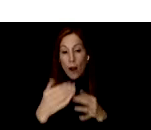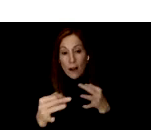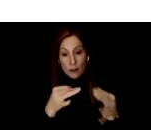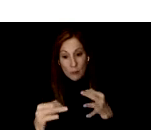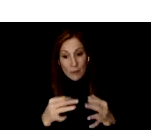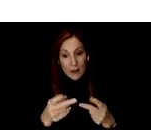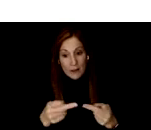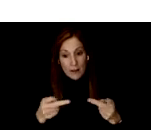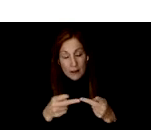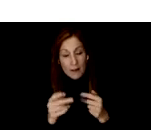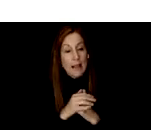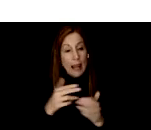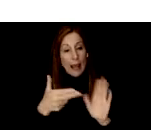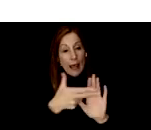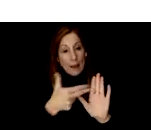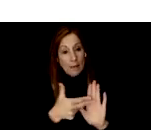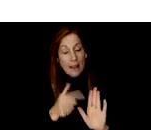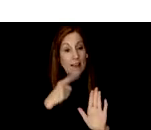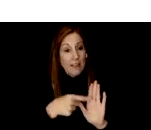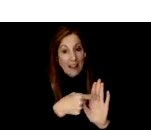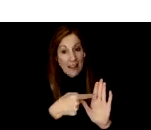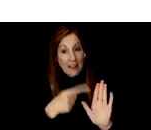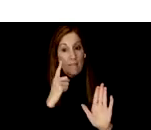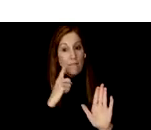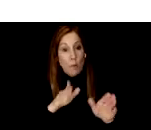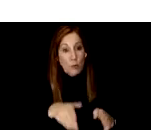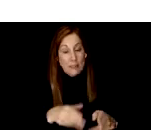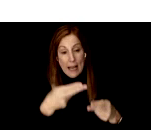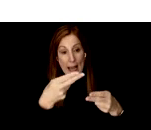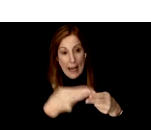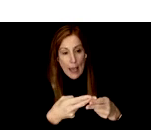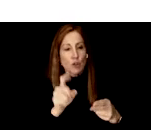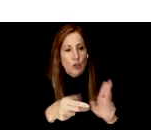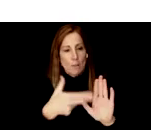For example, if the field is for a person's name, it should be labeled appropriately